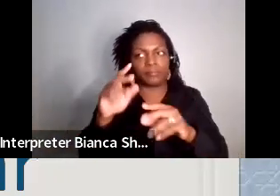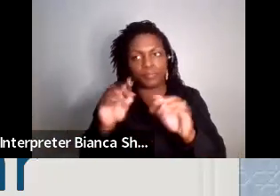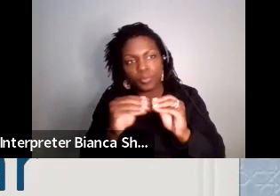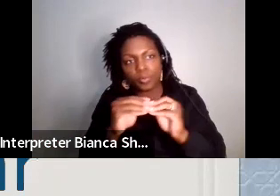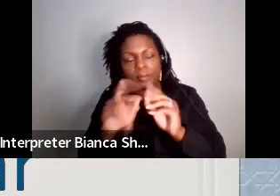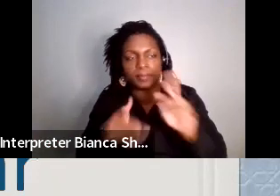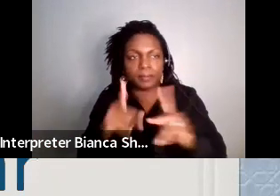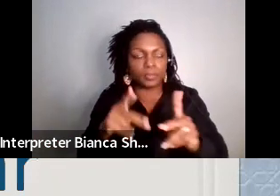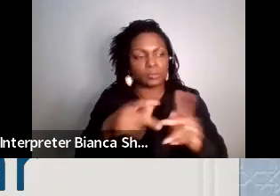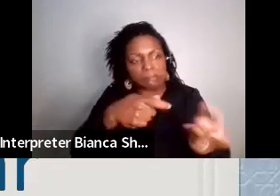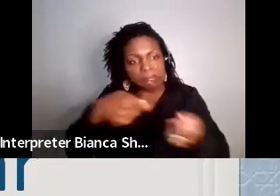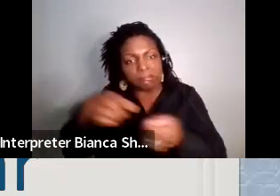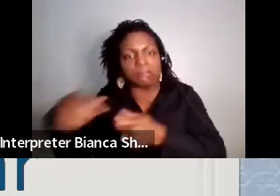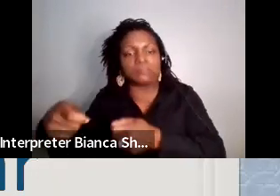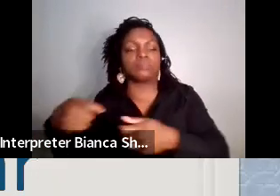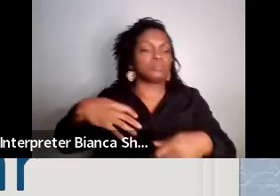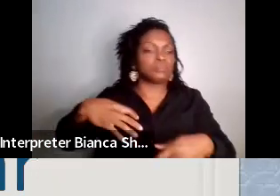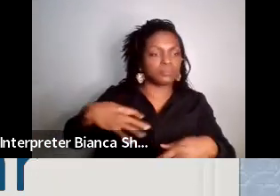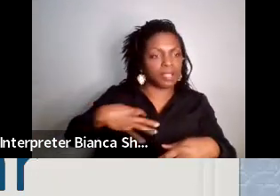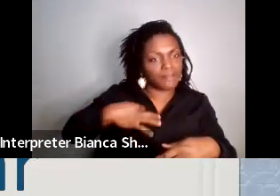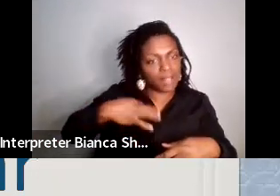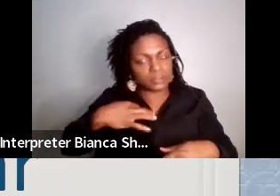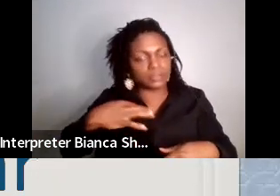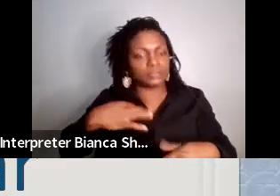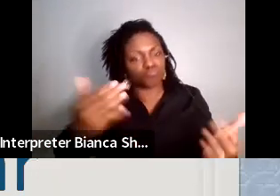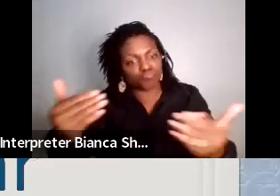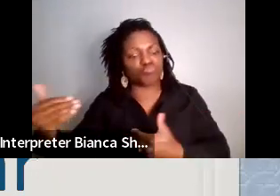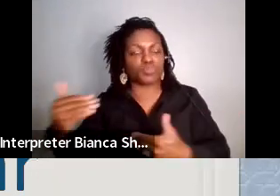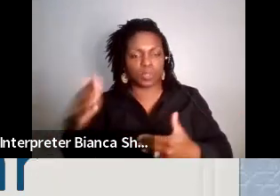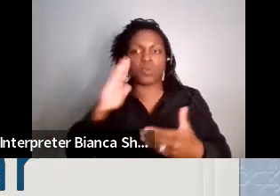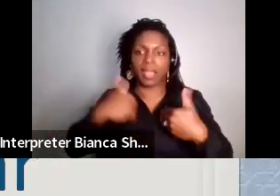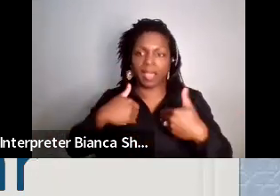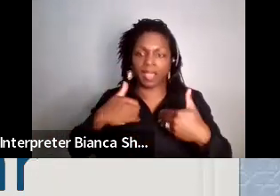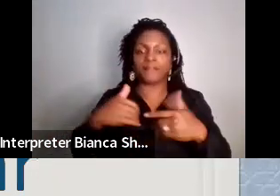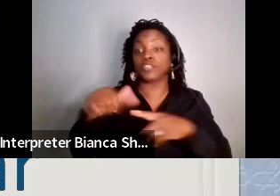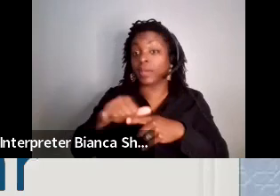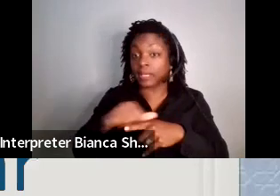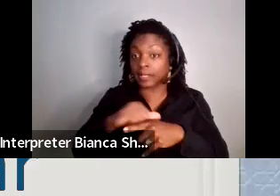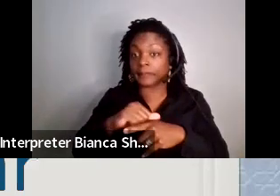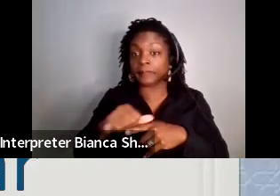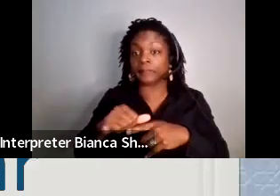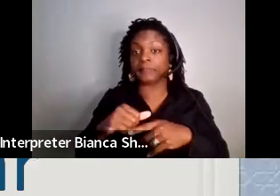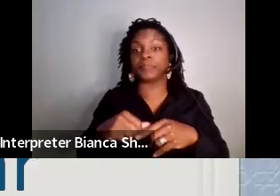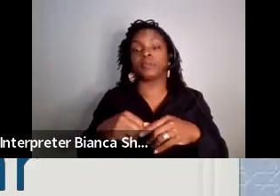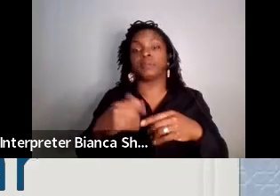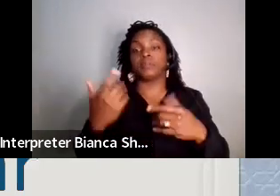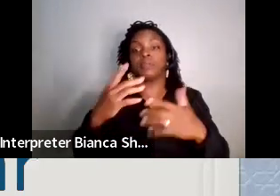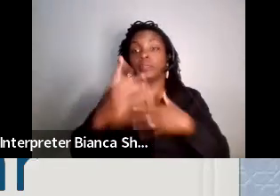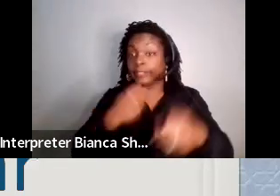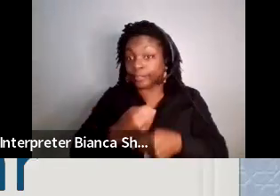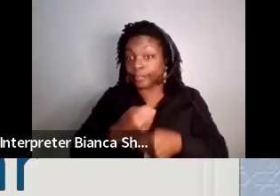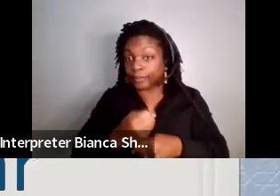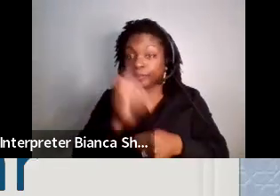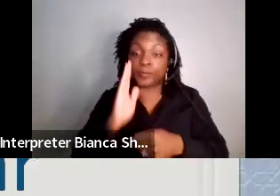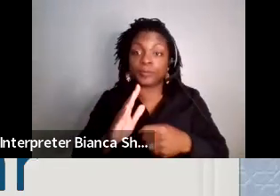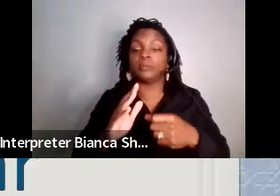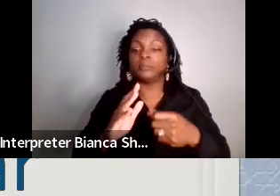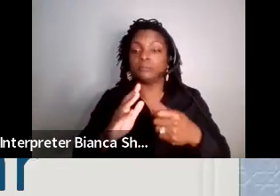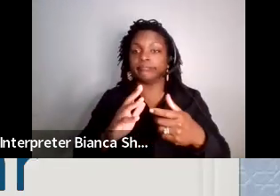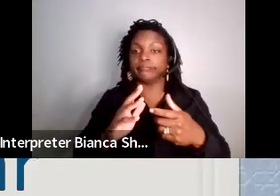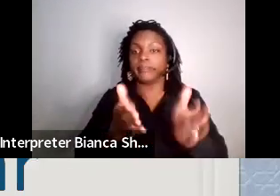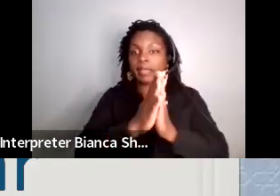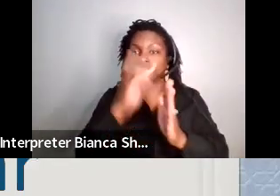We'll have a volunteer support training we'll continue outreach throughout the year to share information about it will hold additional venture.